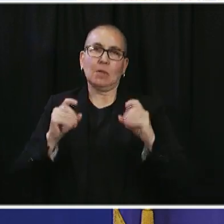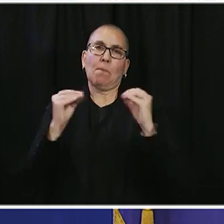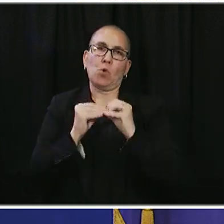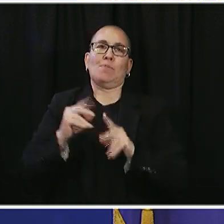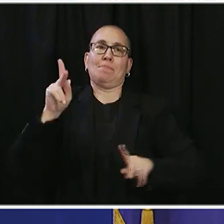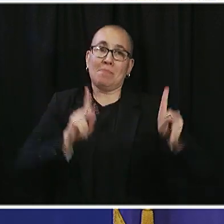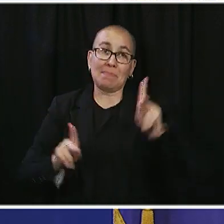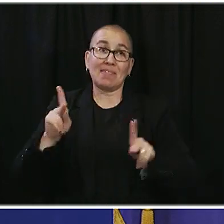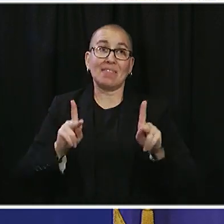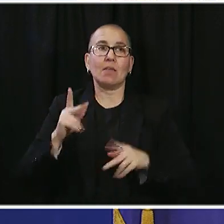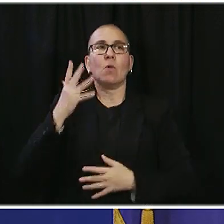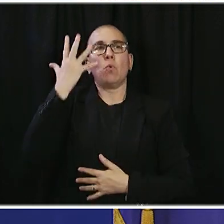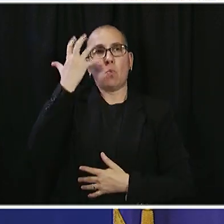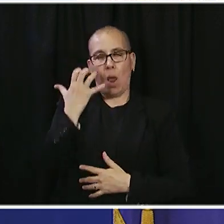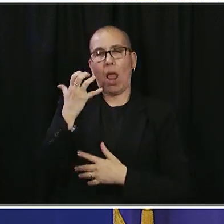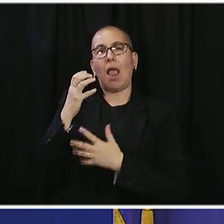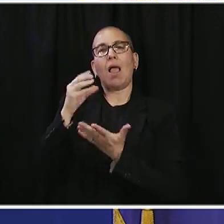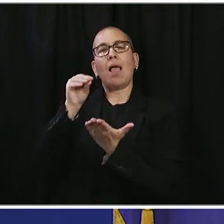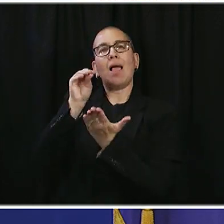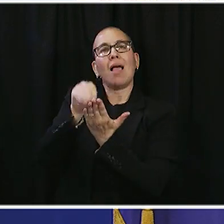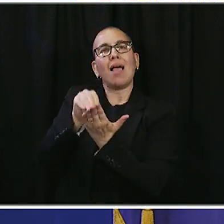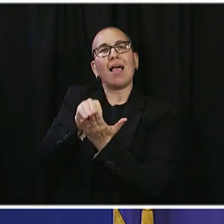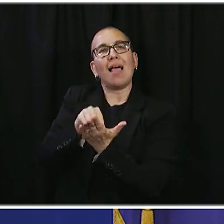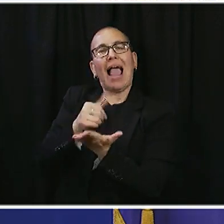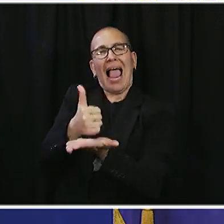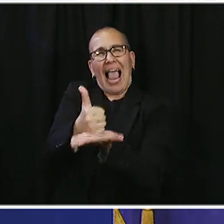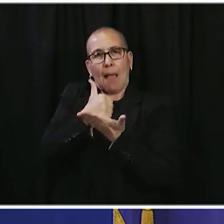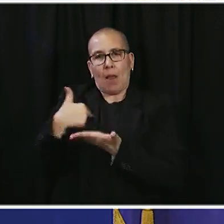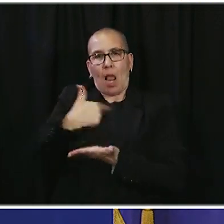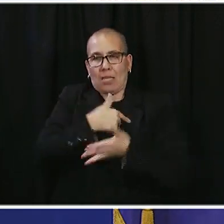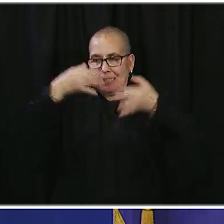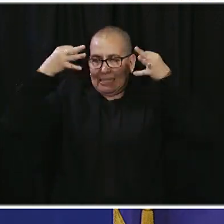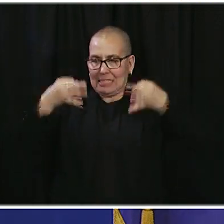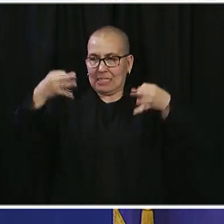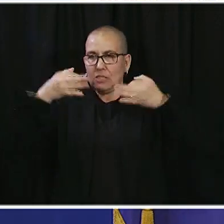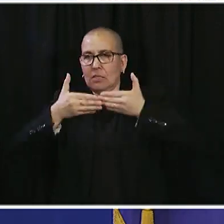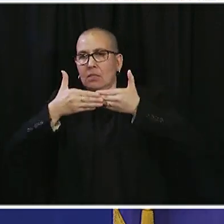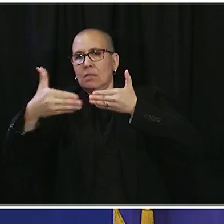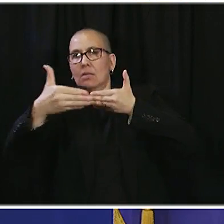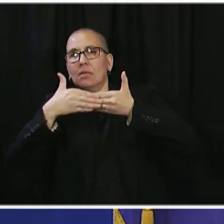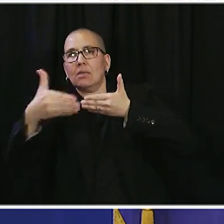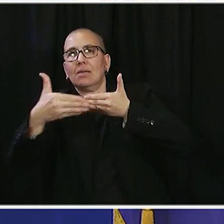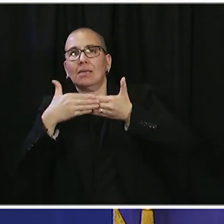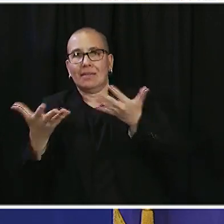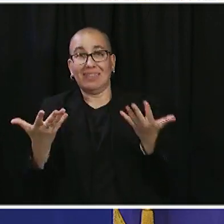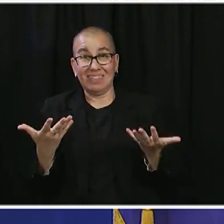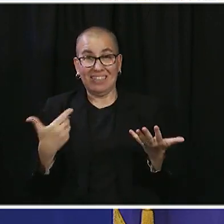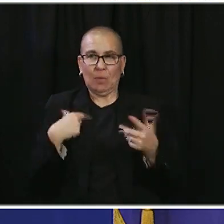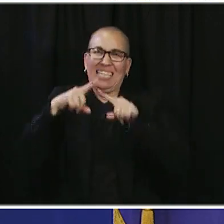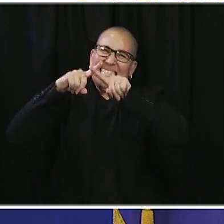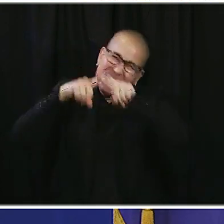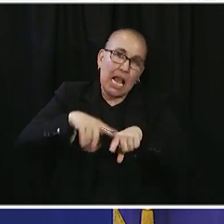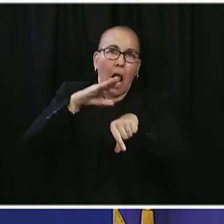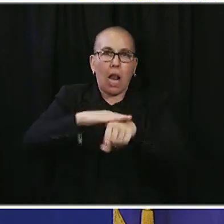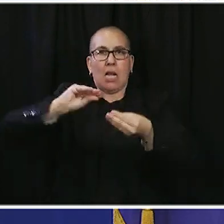WANTED US ABOVE 5,000 ON THE 1ST OF MAY SO WE COULD DO AN EGRESS YAIIVE KIND OF REOPENING ON THE TESTING, TRACING AND ISOLATION, BECAUSE WE'RE GOING TO NEED